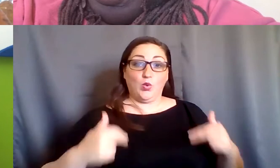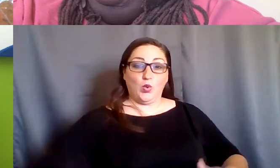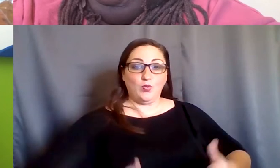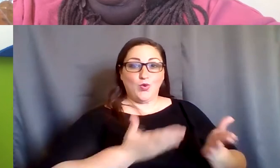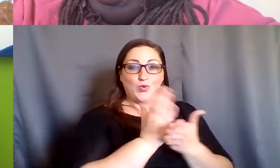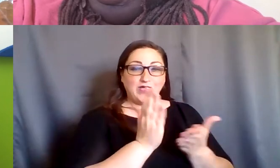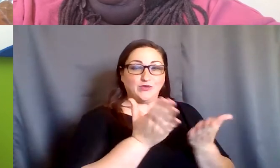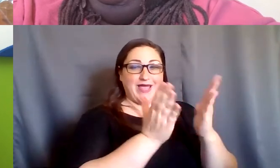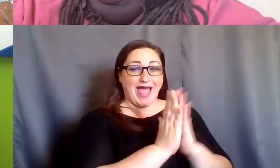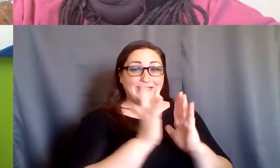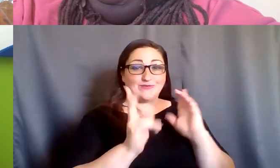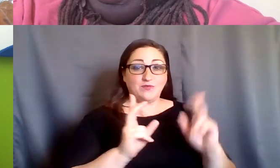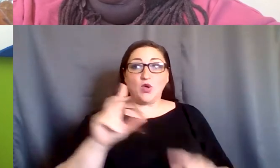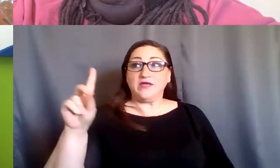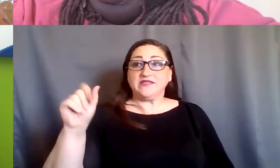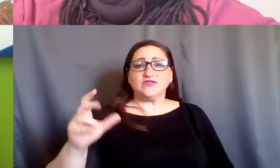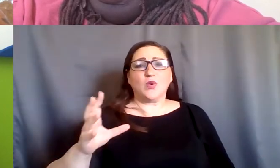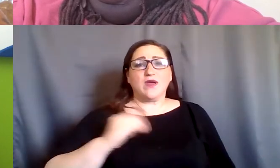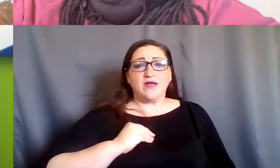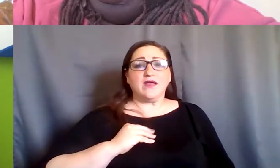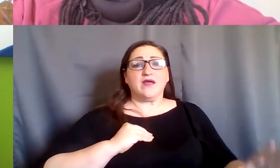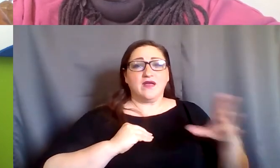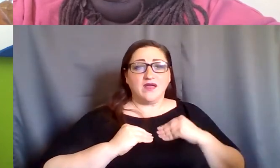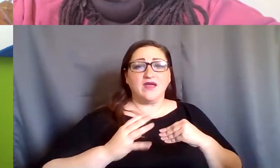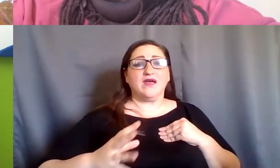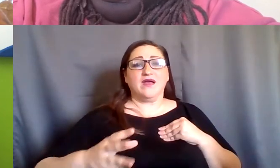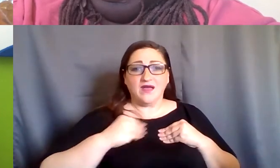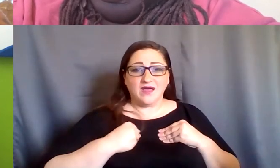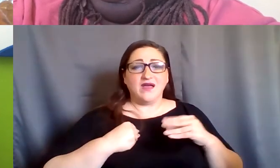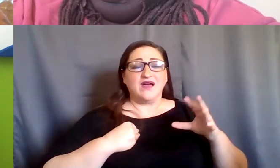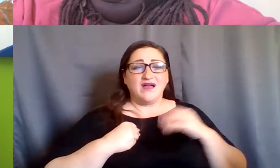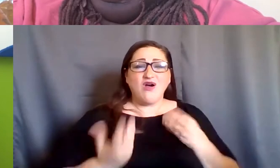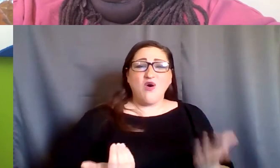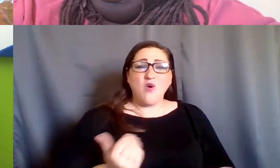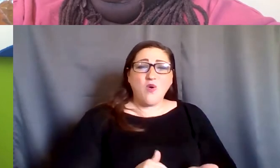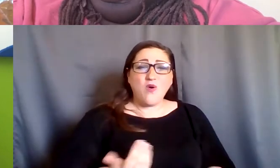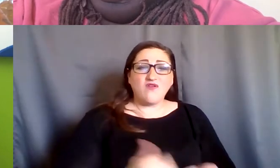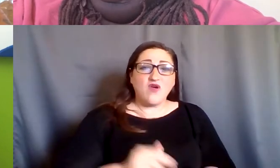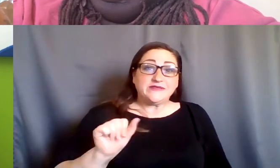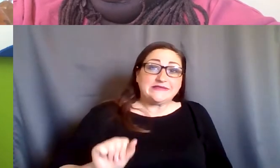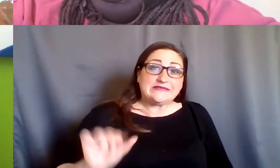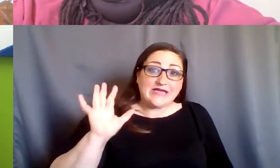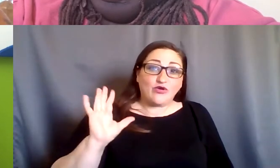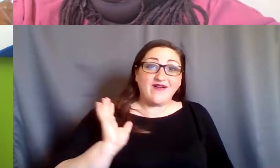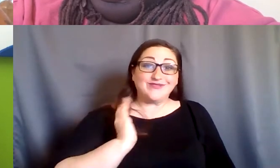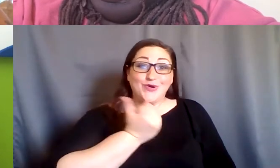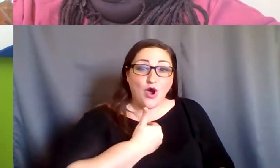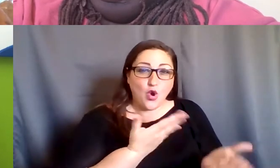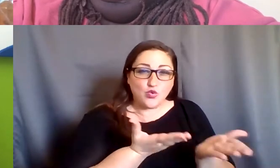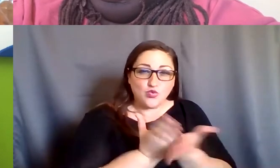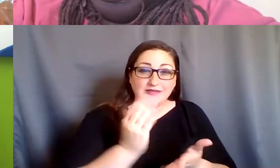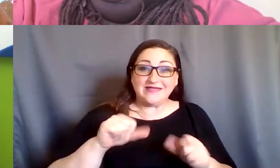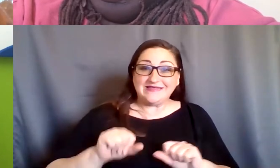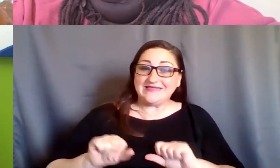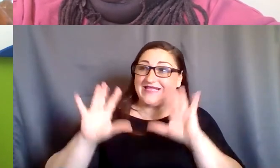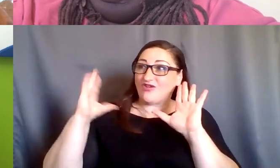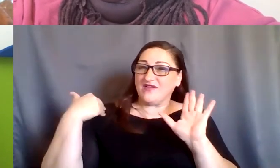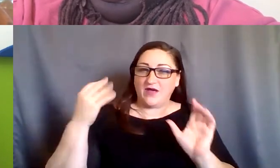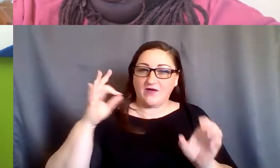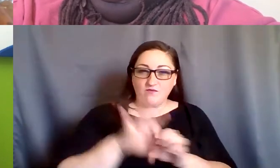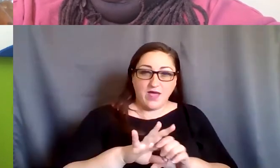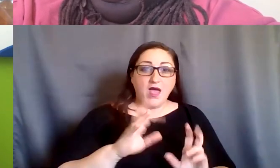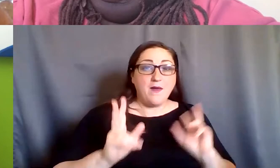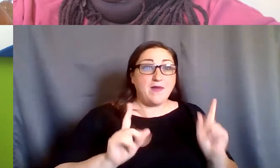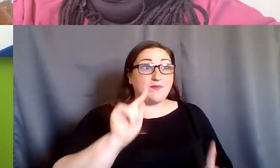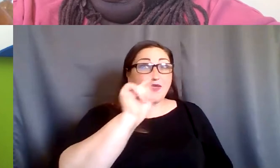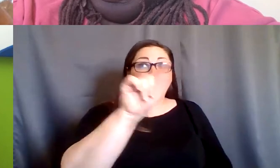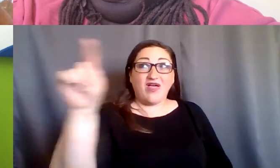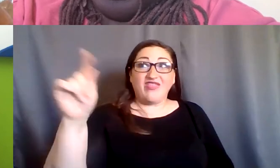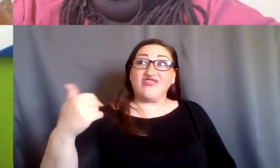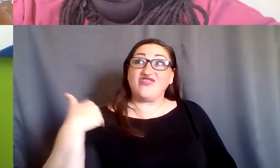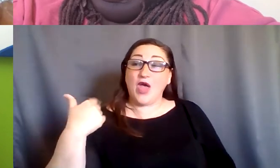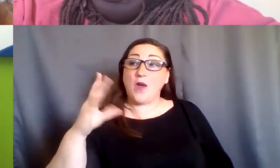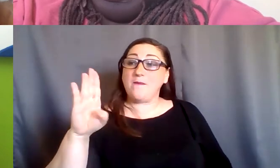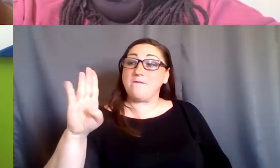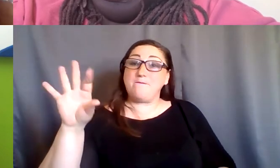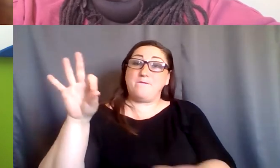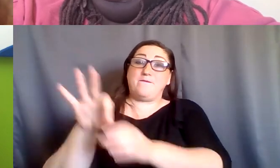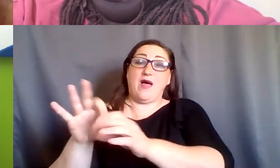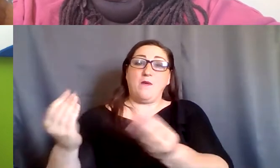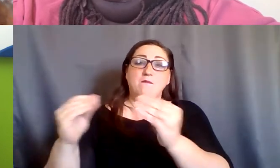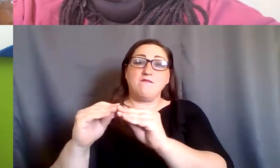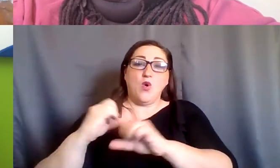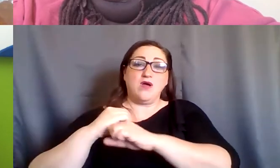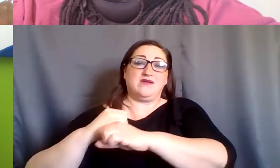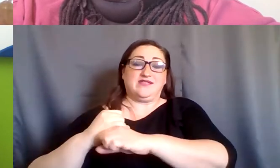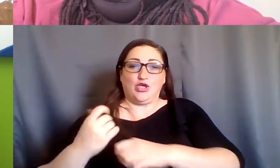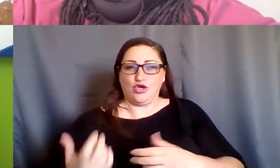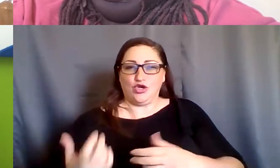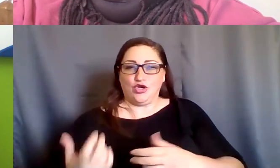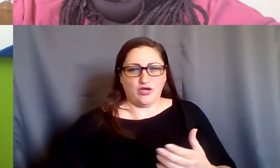to take one for the team and sacrifice our rights and our private and independent vote to make other people feel like their ballot's more secure. That's not okay. We have to start coming up with solutions that do both.